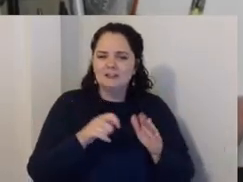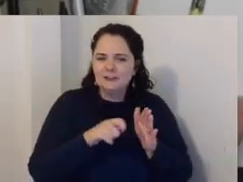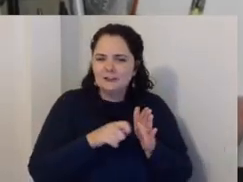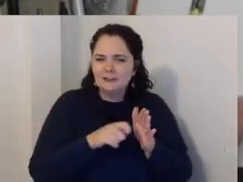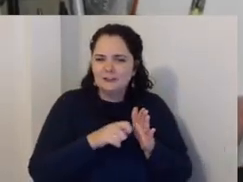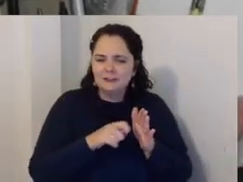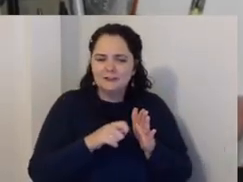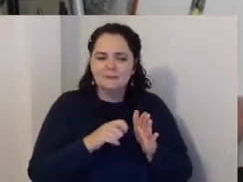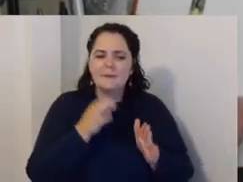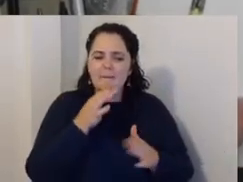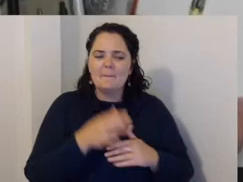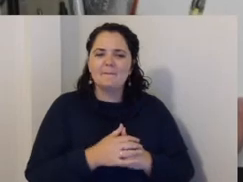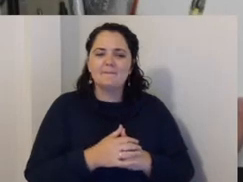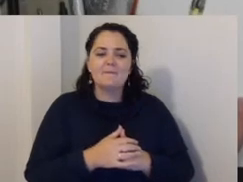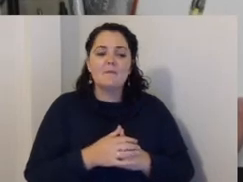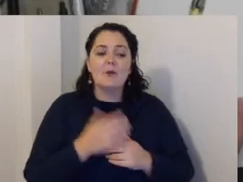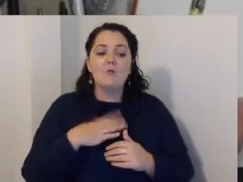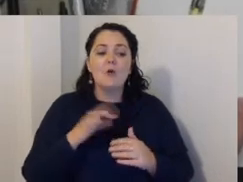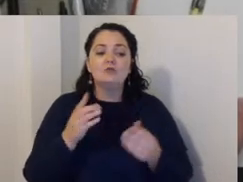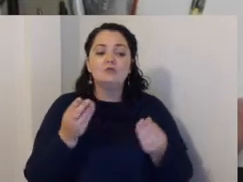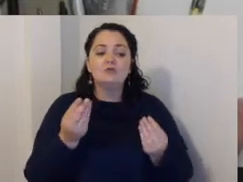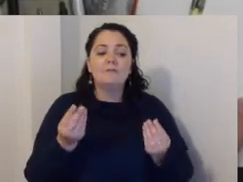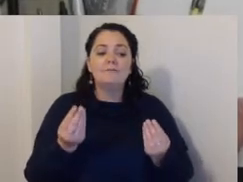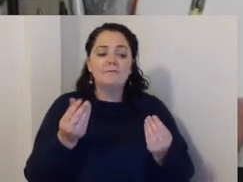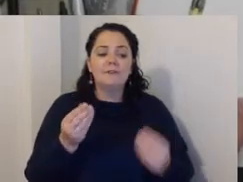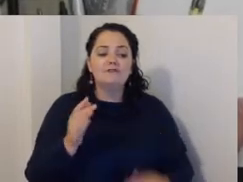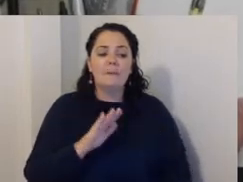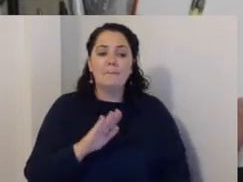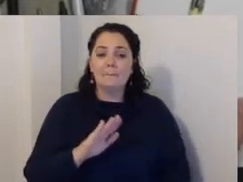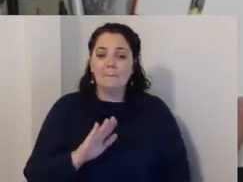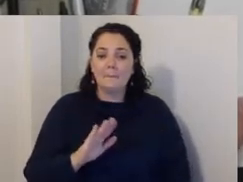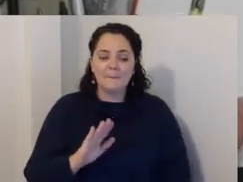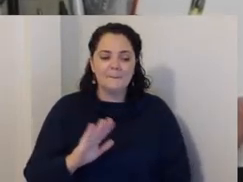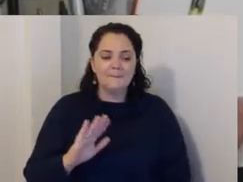it down like that, you're just going to very gently rub it in, so I'm going to take my finger now and